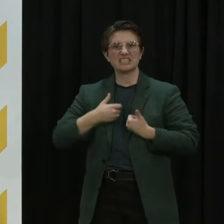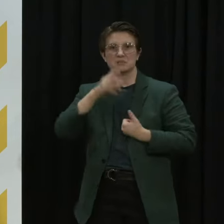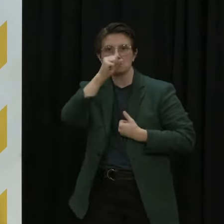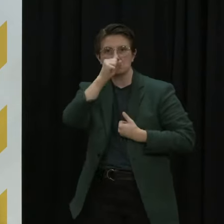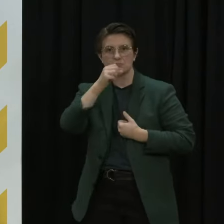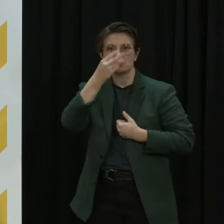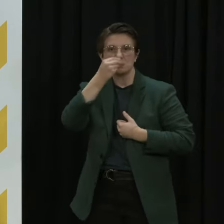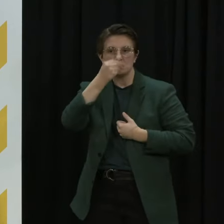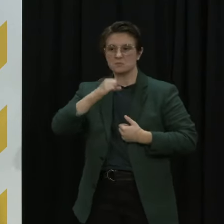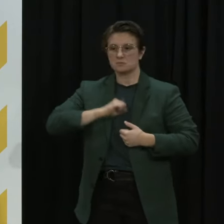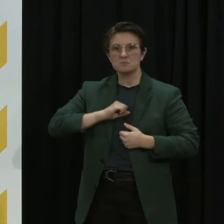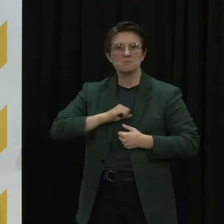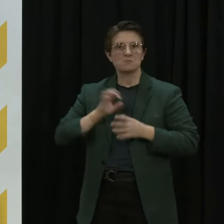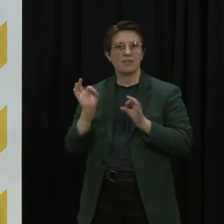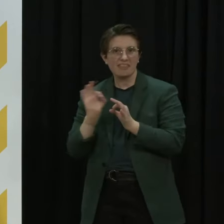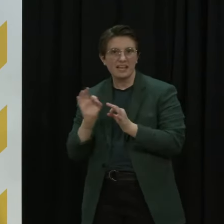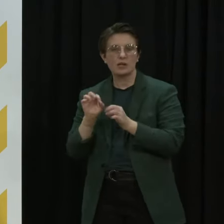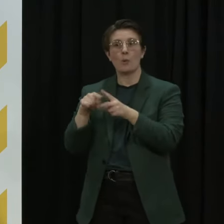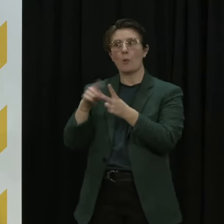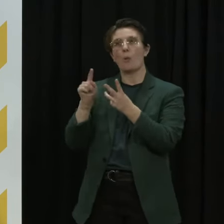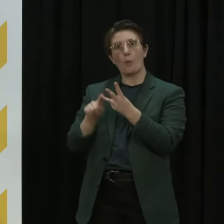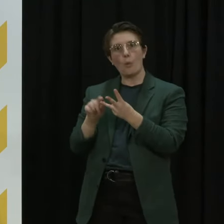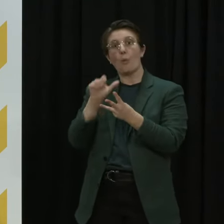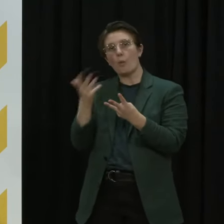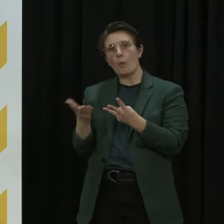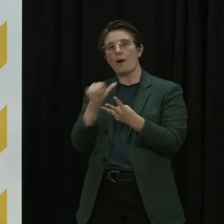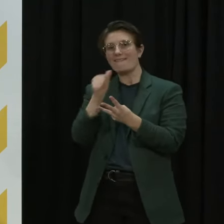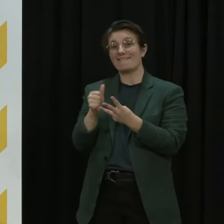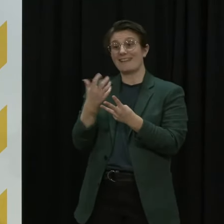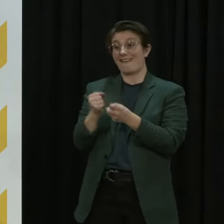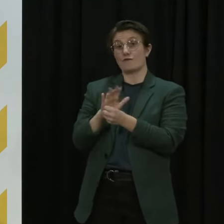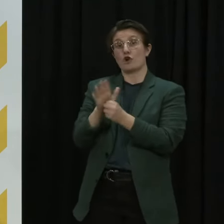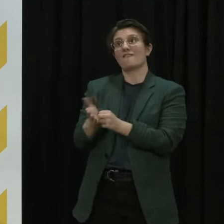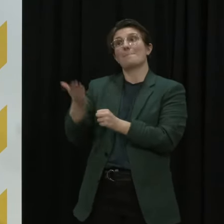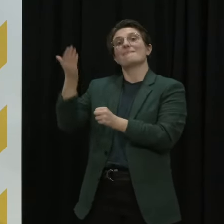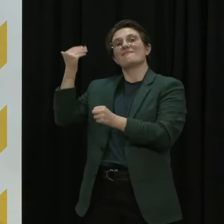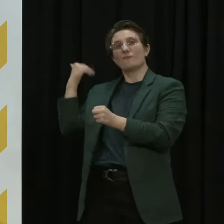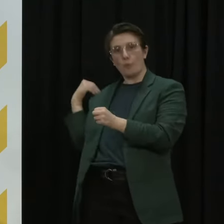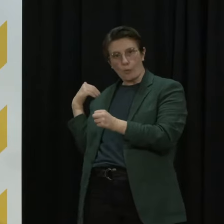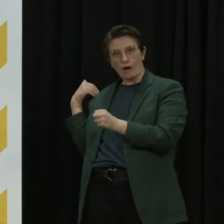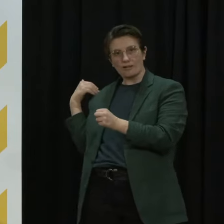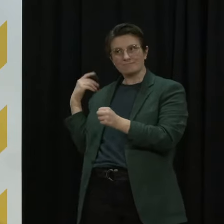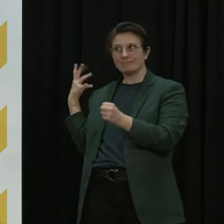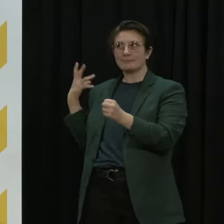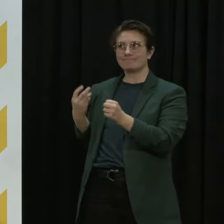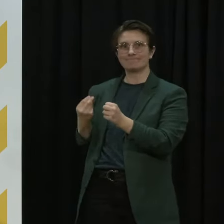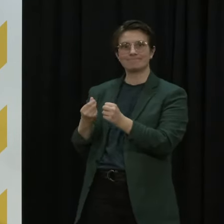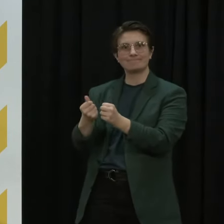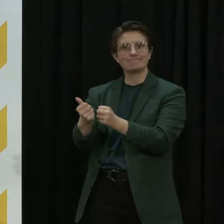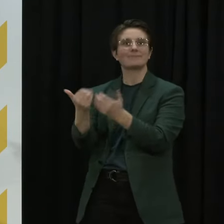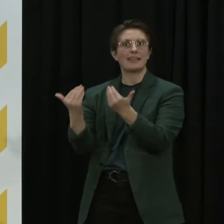Especially in those who are early or late in the infectious period. When I worked in Singapore, it